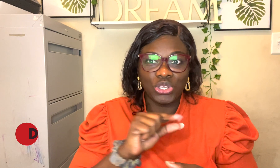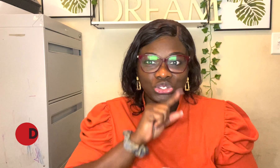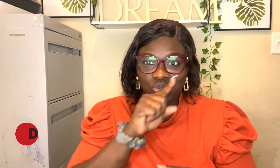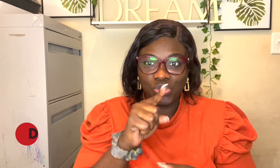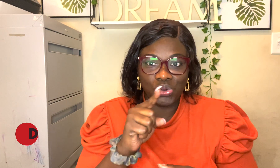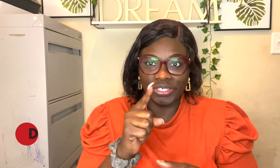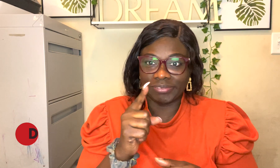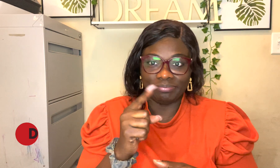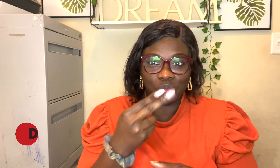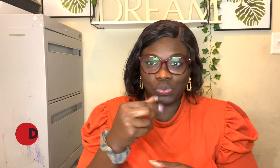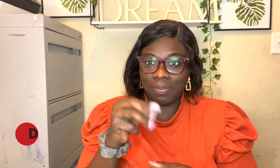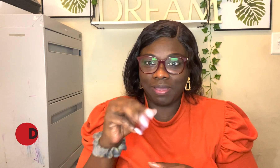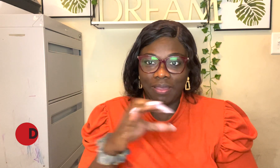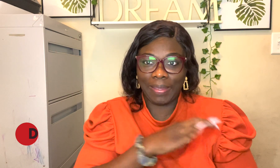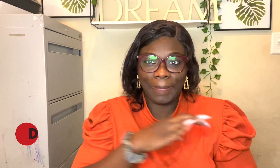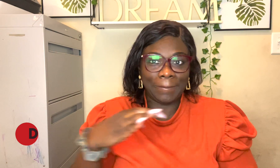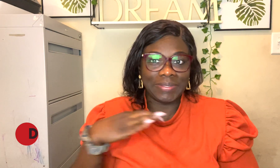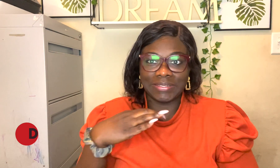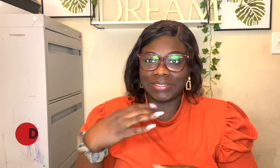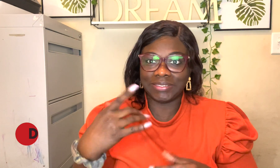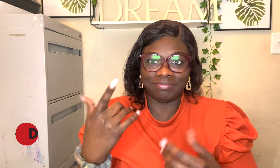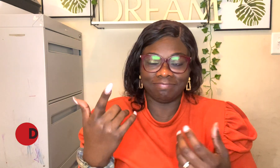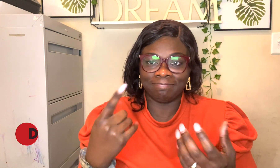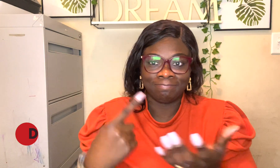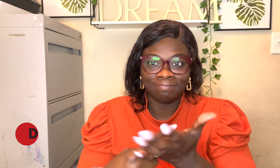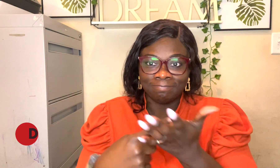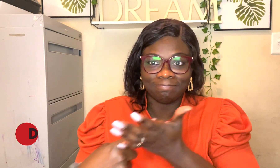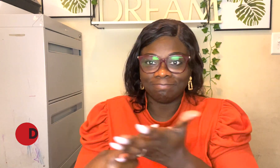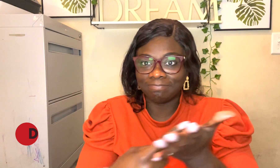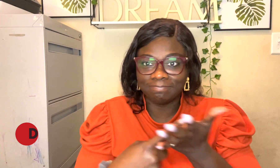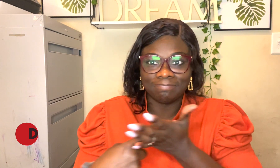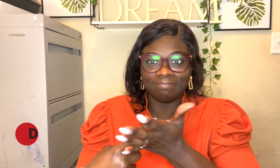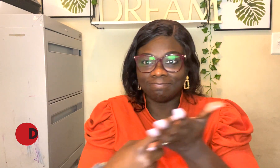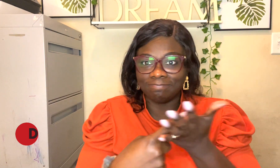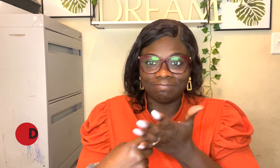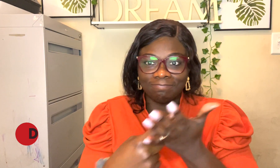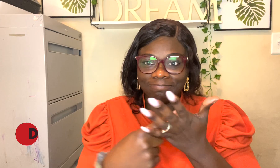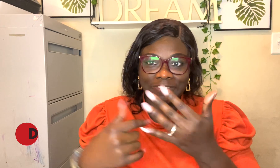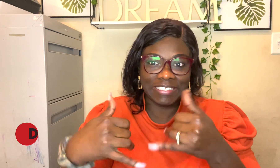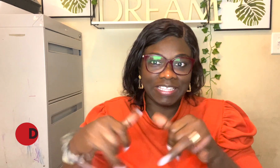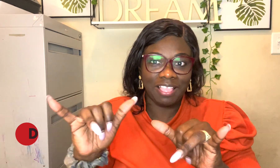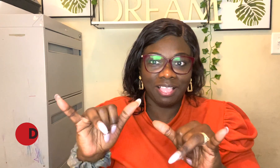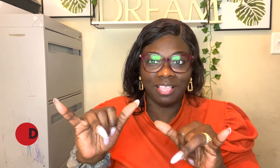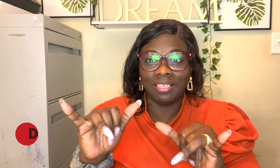The HUMA Committee is still discussing the bill.